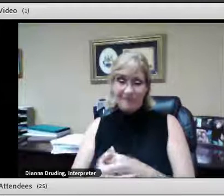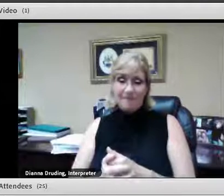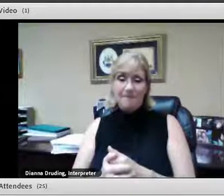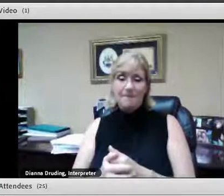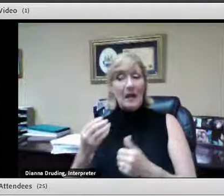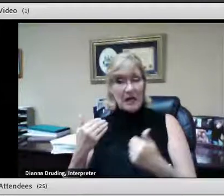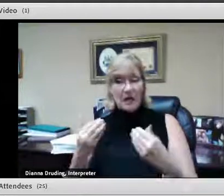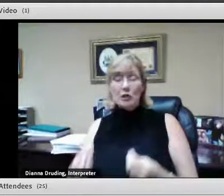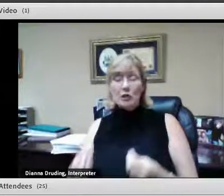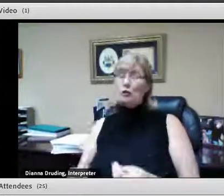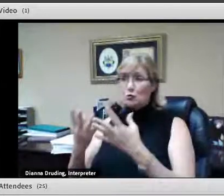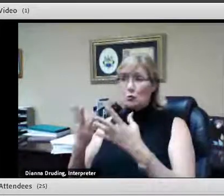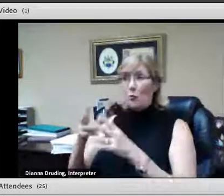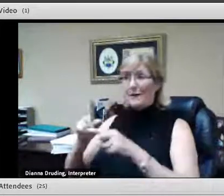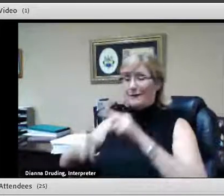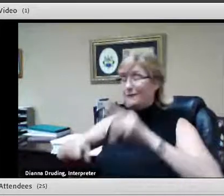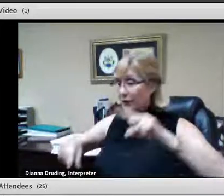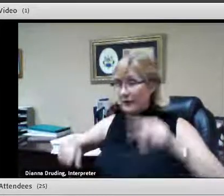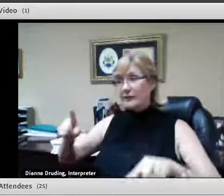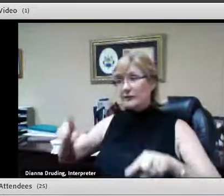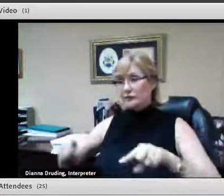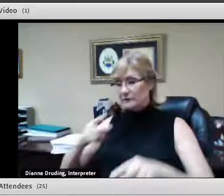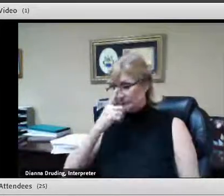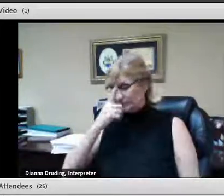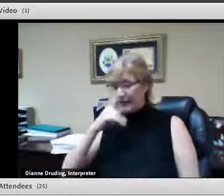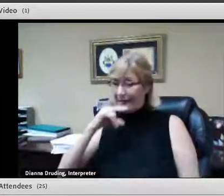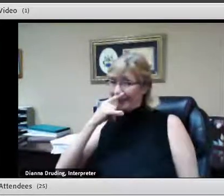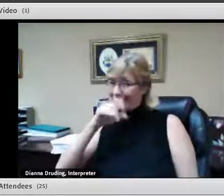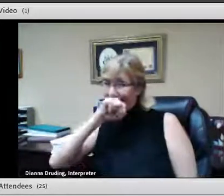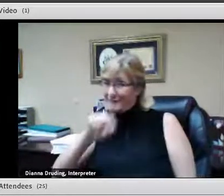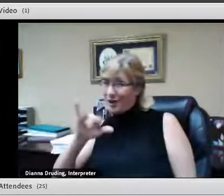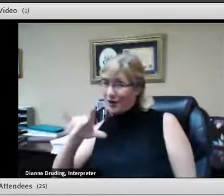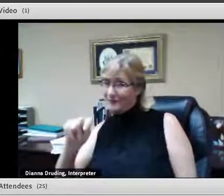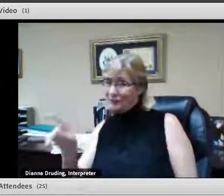because there's so many variations. Hilary: Mm-hmm. Ryan: Kids love it, too. All right.